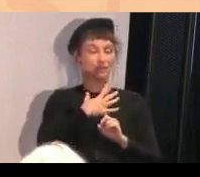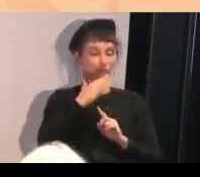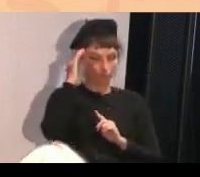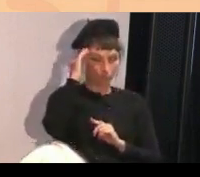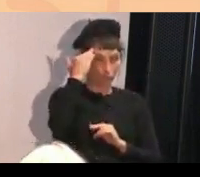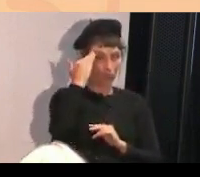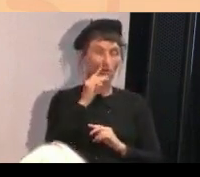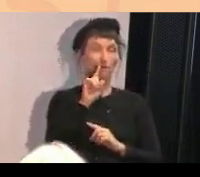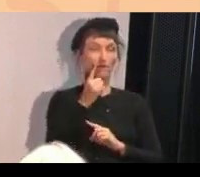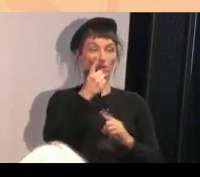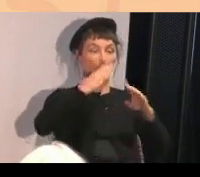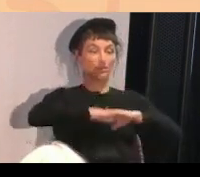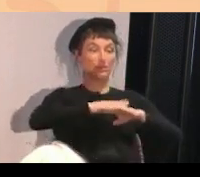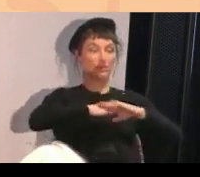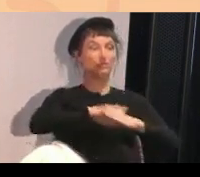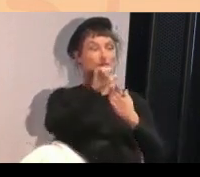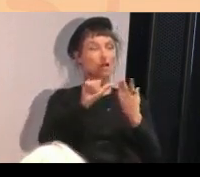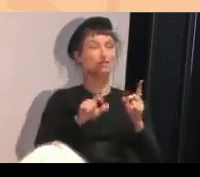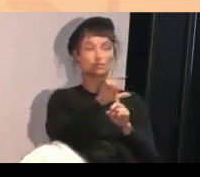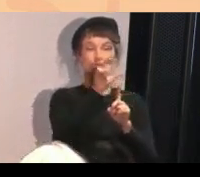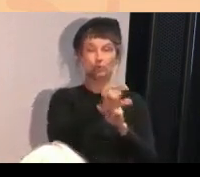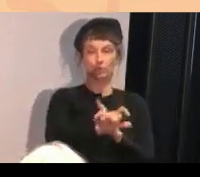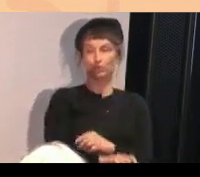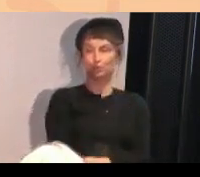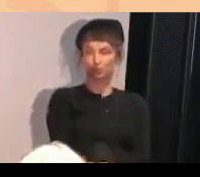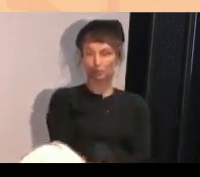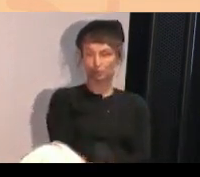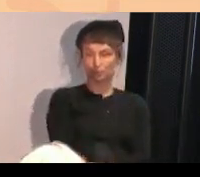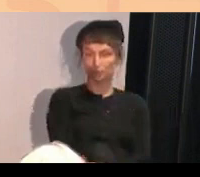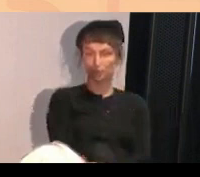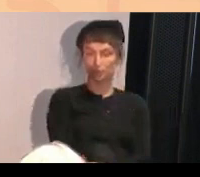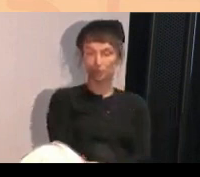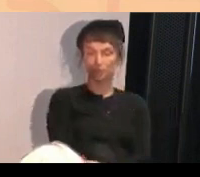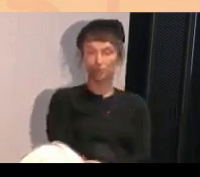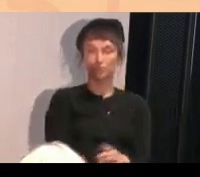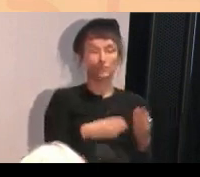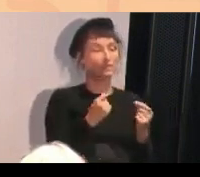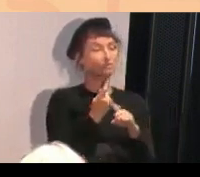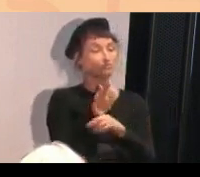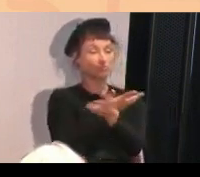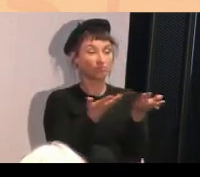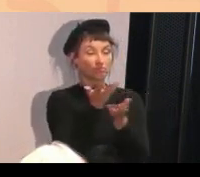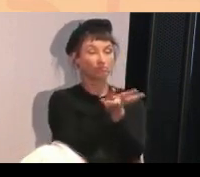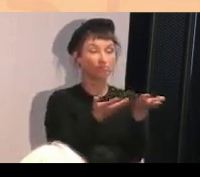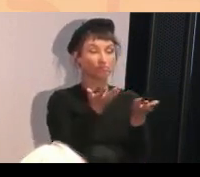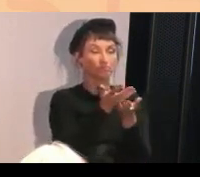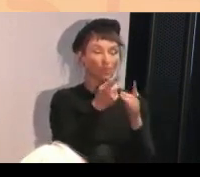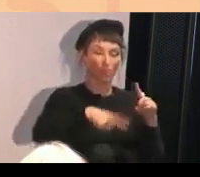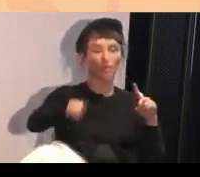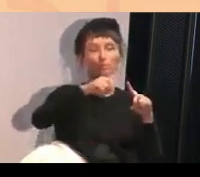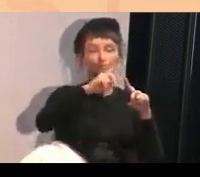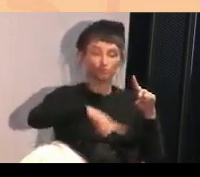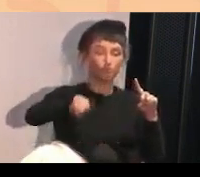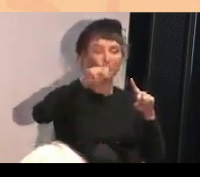Nations arts and culture some of these discussions have circled around and around over the past 50